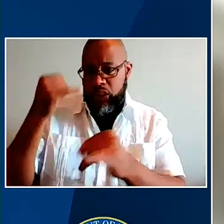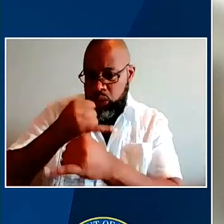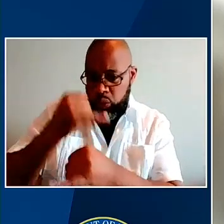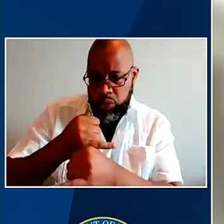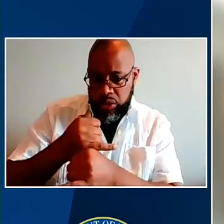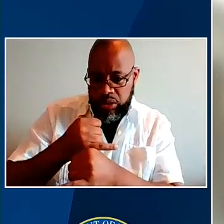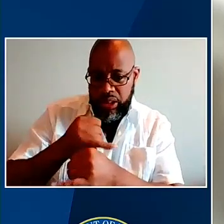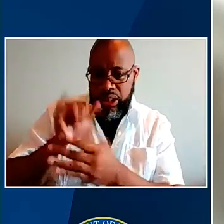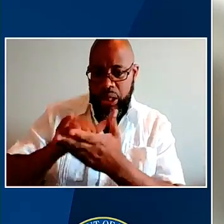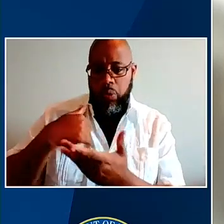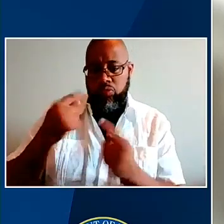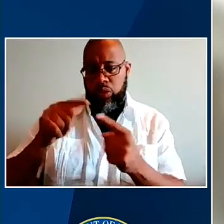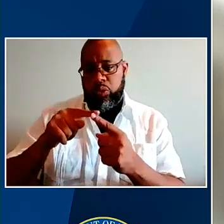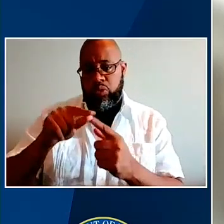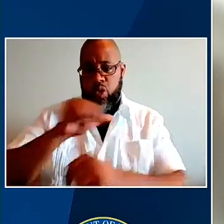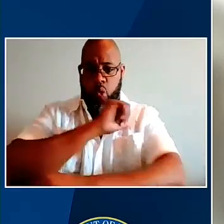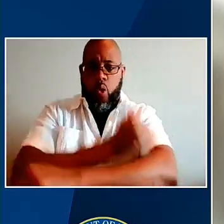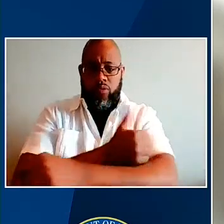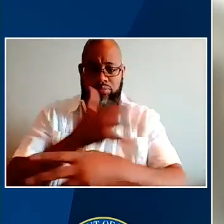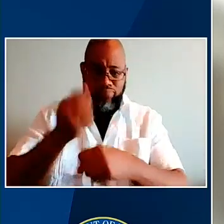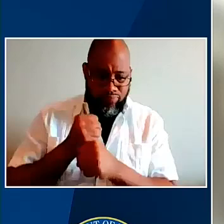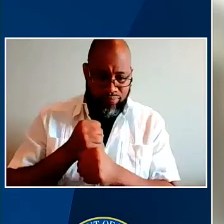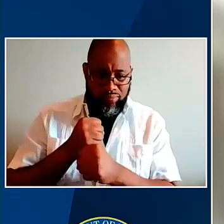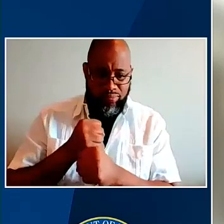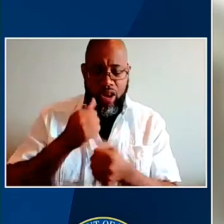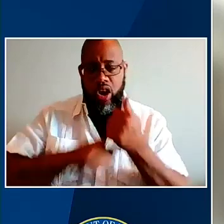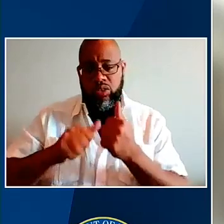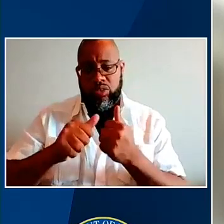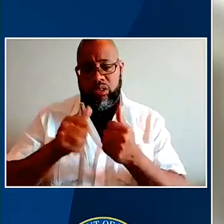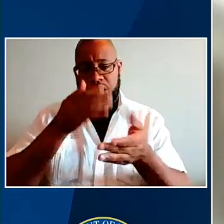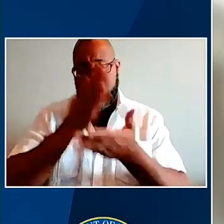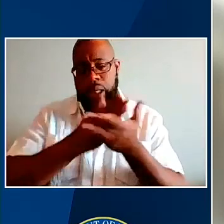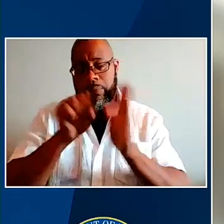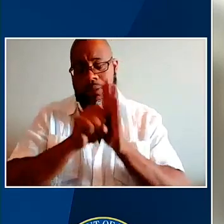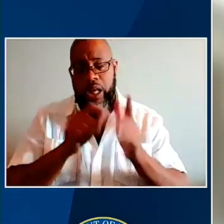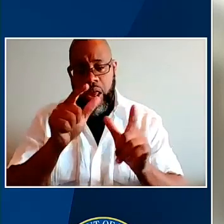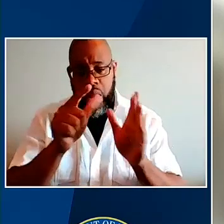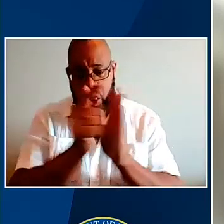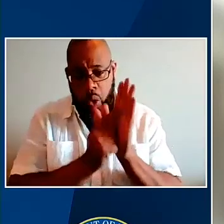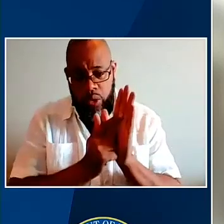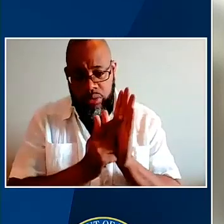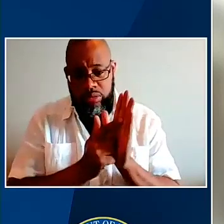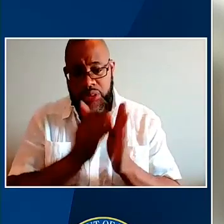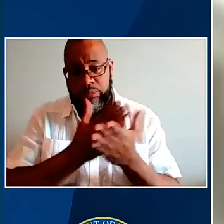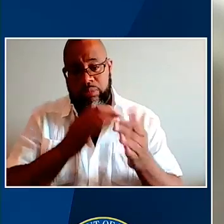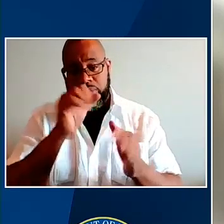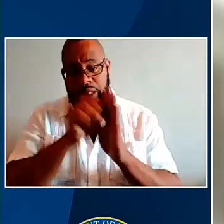were seeking to be authorized. Under some state laws, those state institutions from out of state are